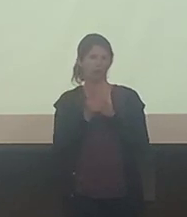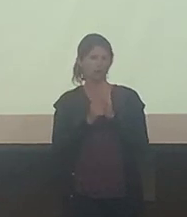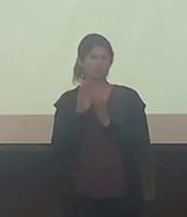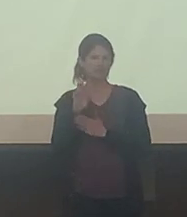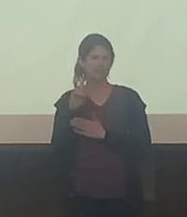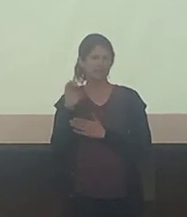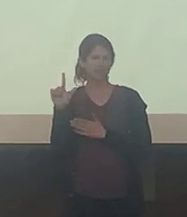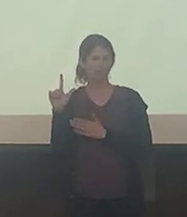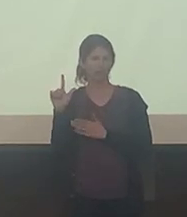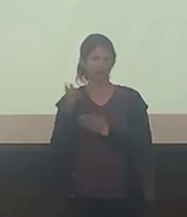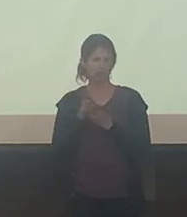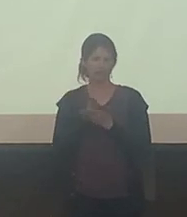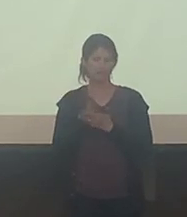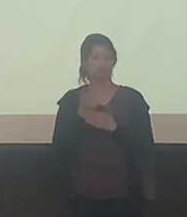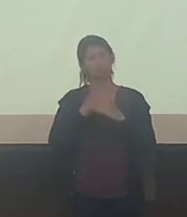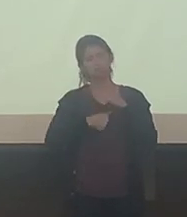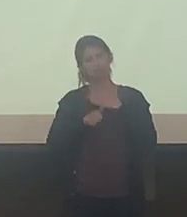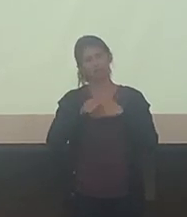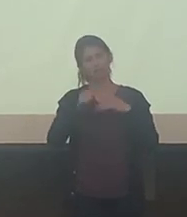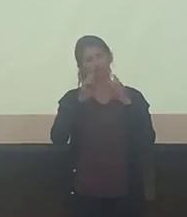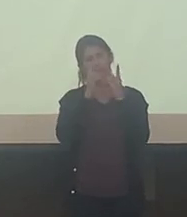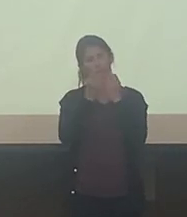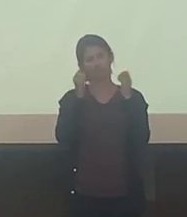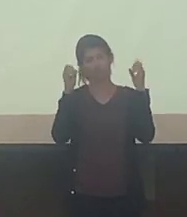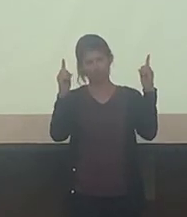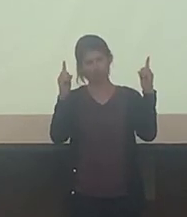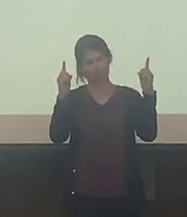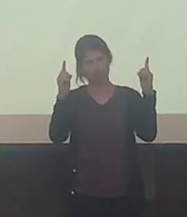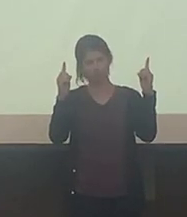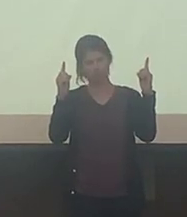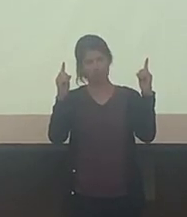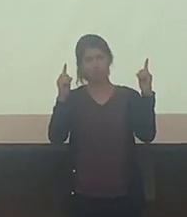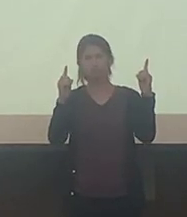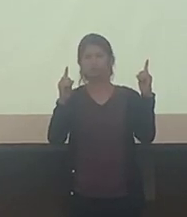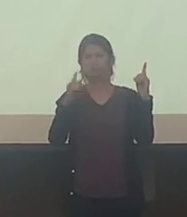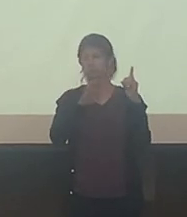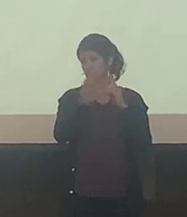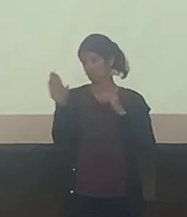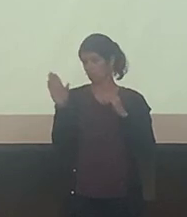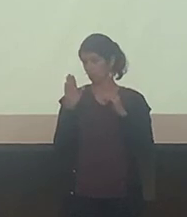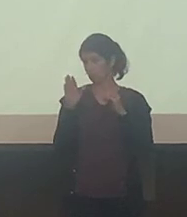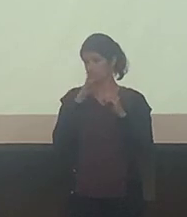under the department of education it affords your you as a parent and your student rights